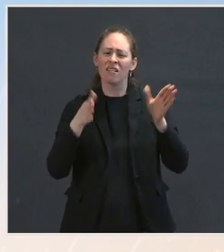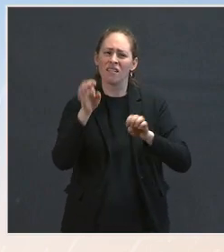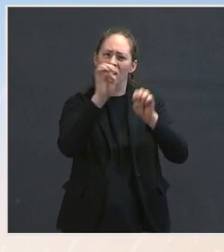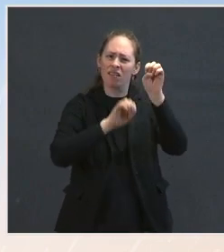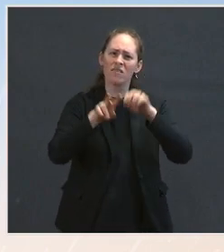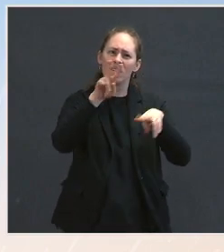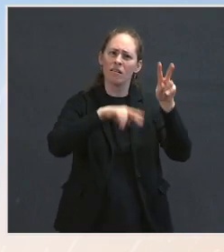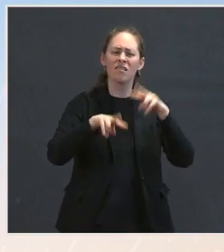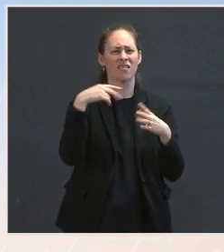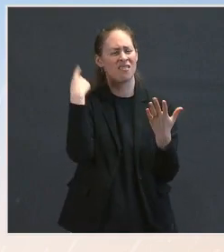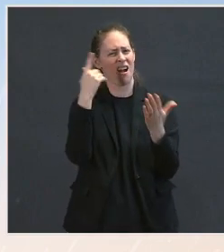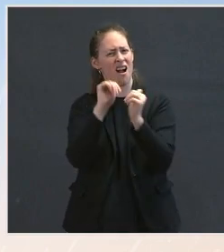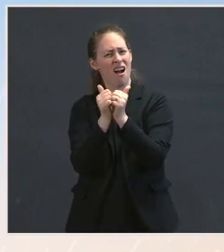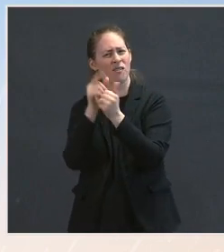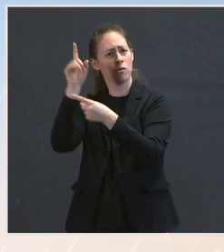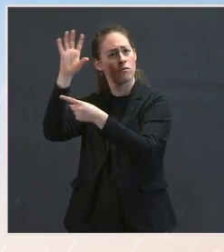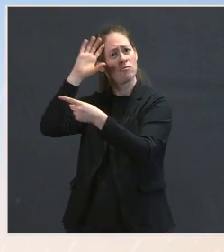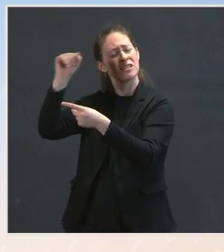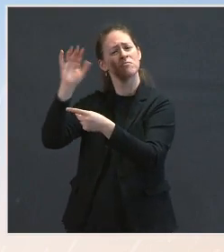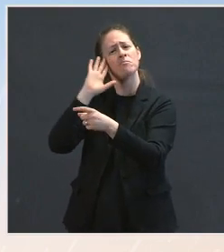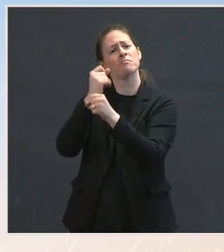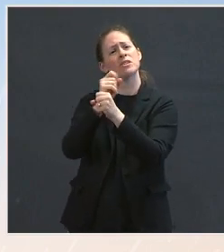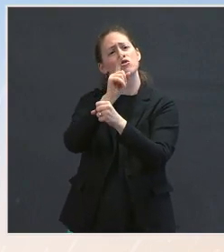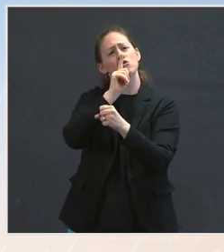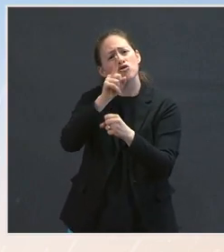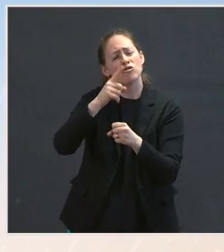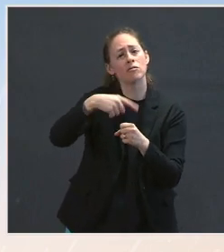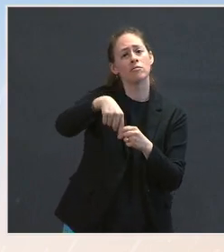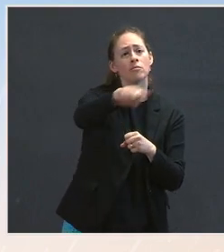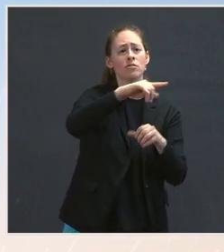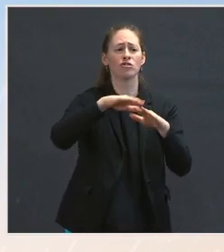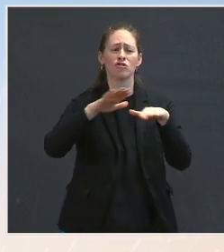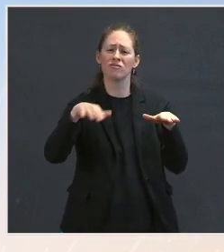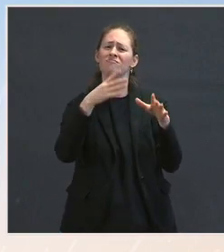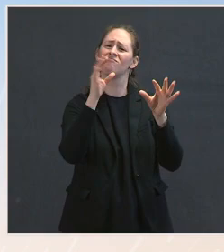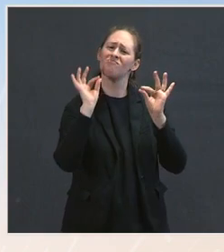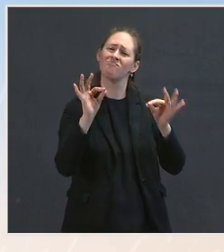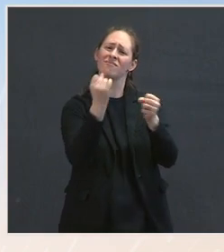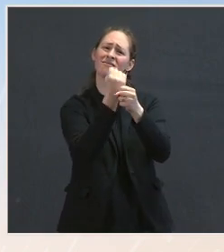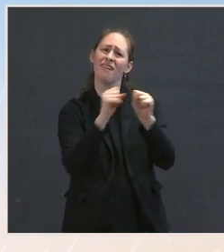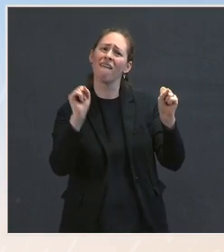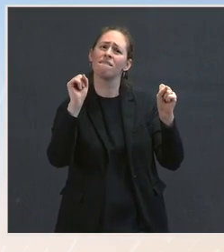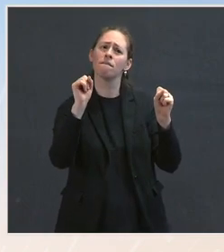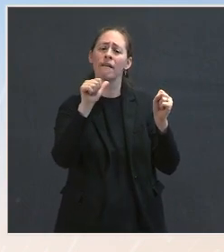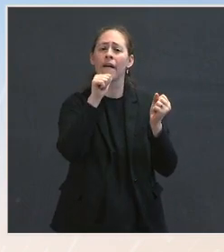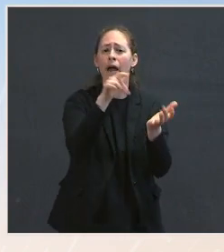while the children are getting the care they need, there would be no such abuses? Ms. Psaki: Well, I would say, first,